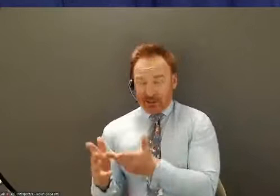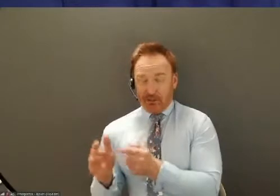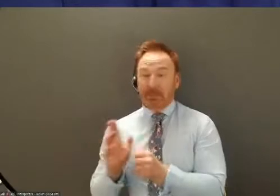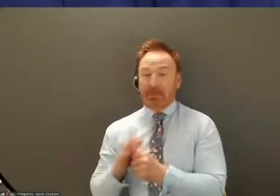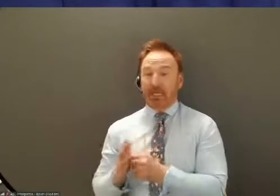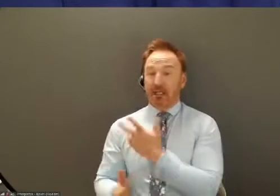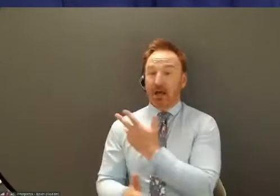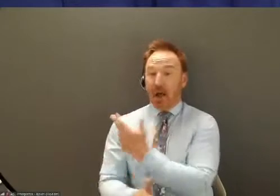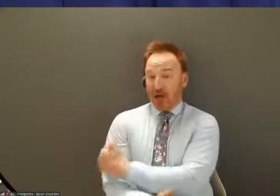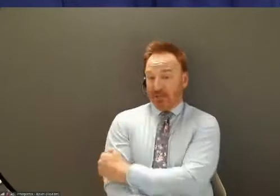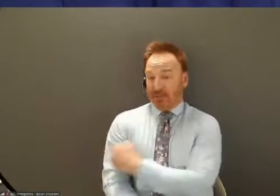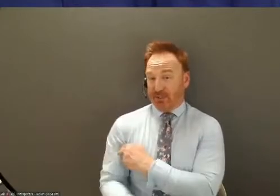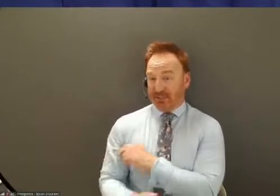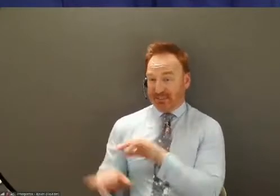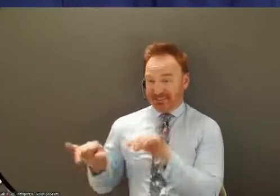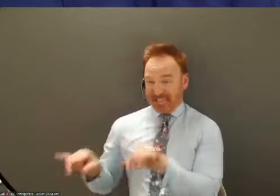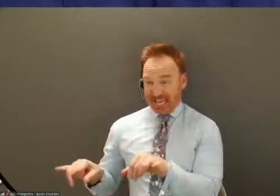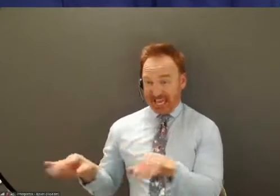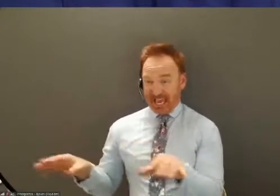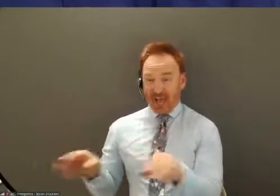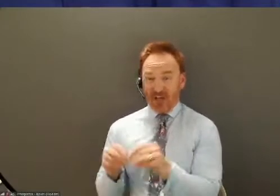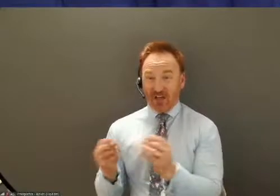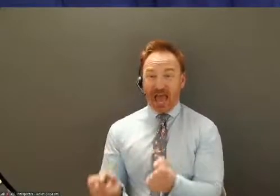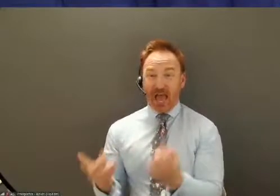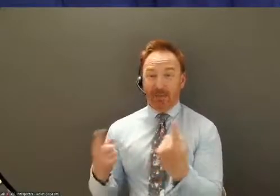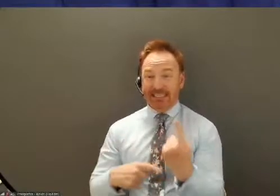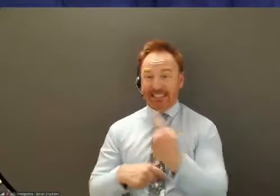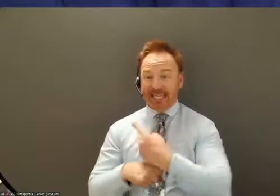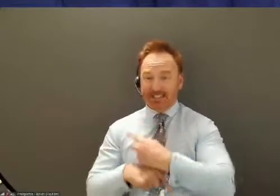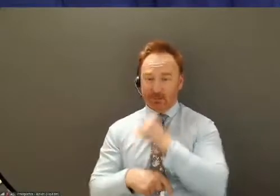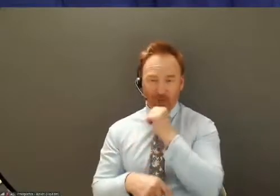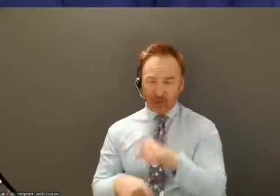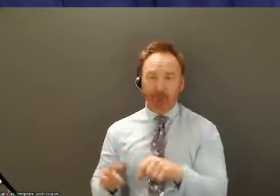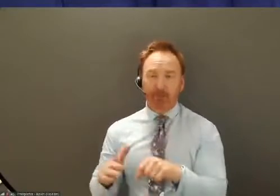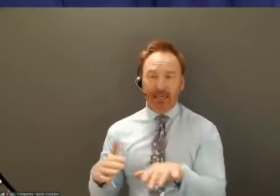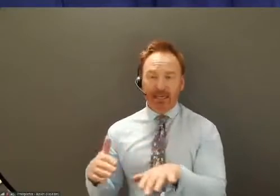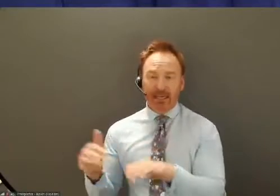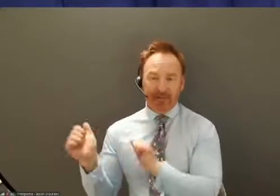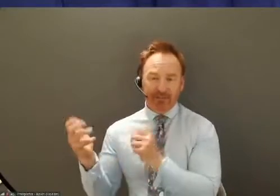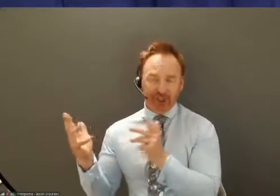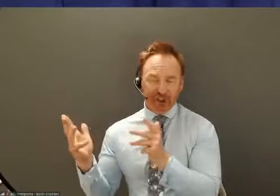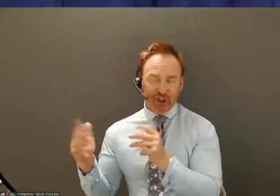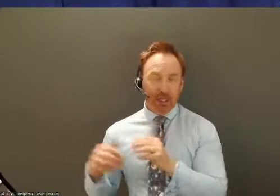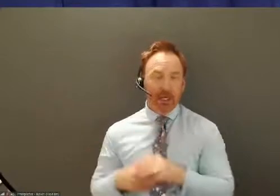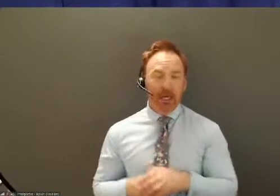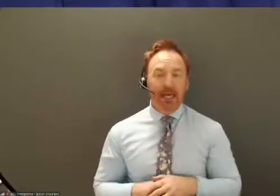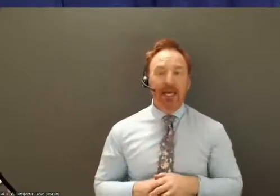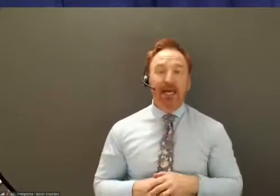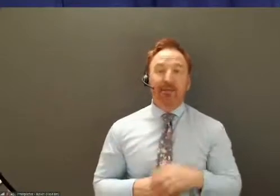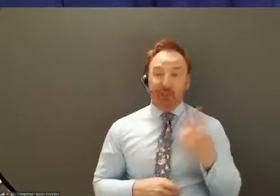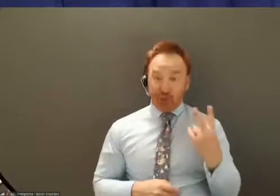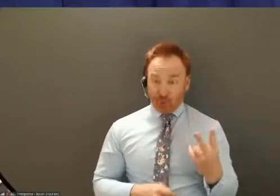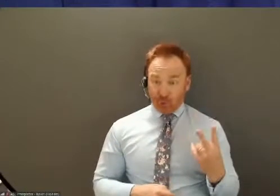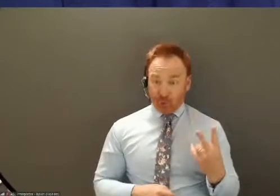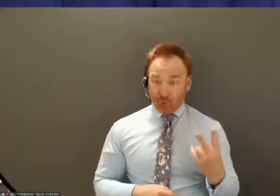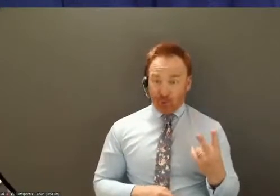hours. And added to the case total and